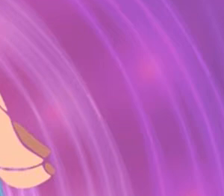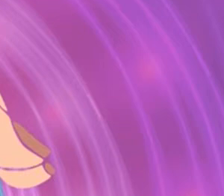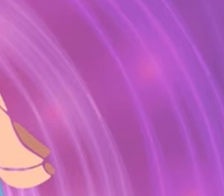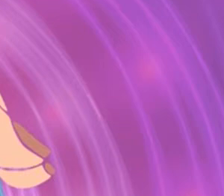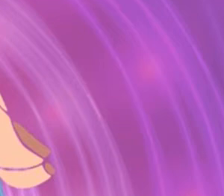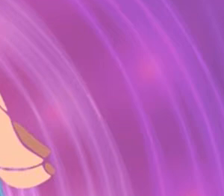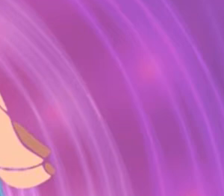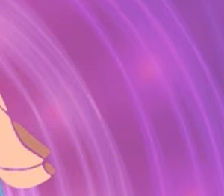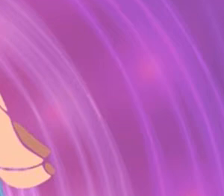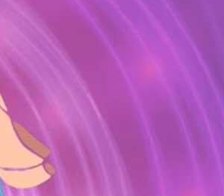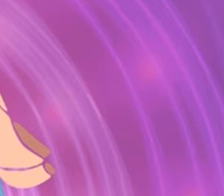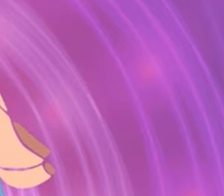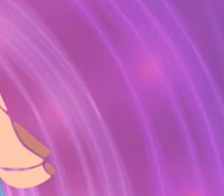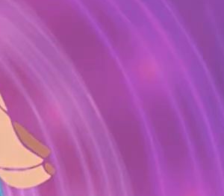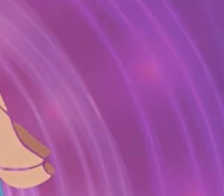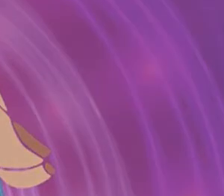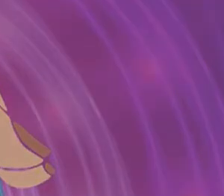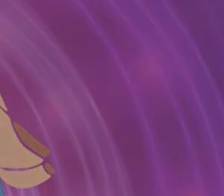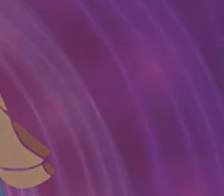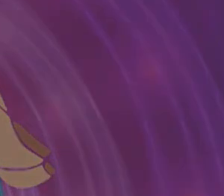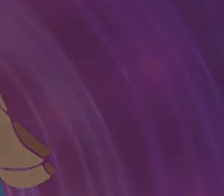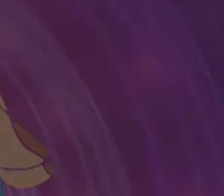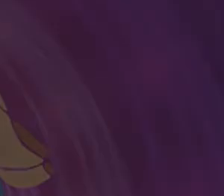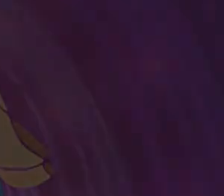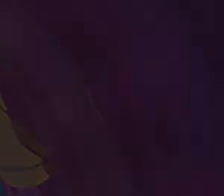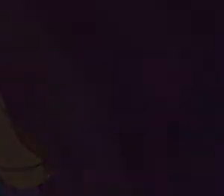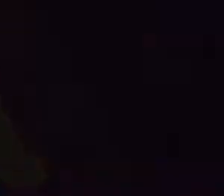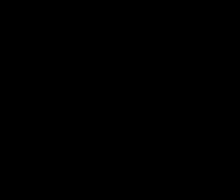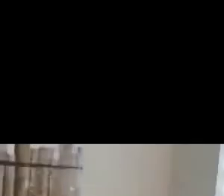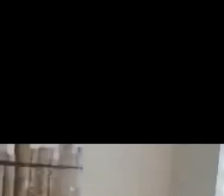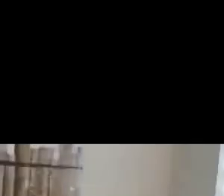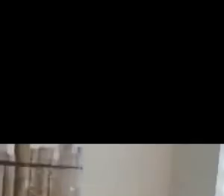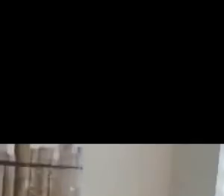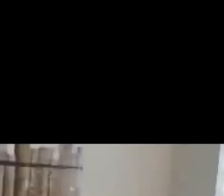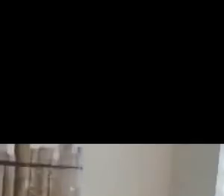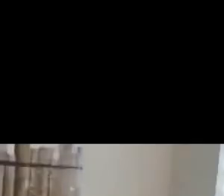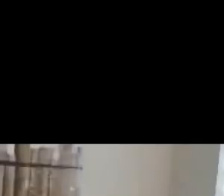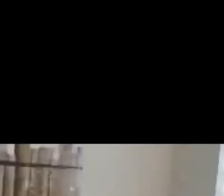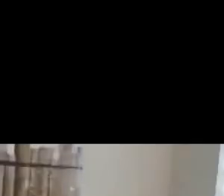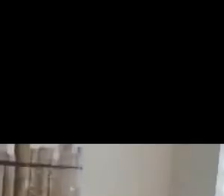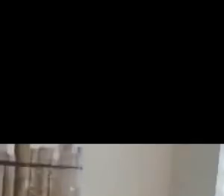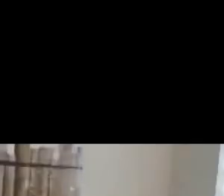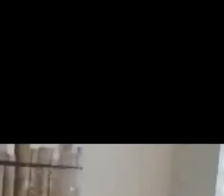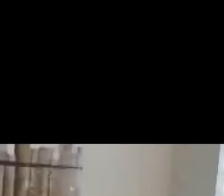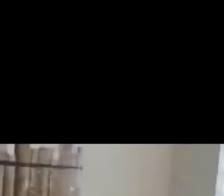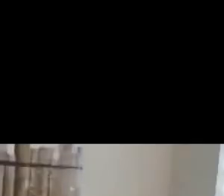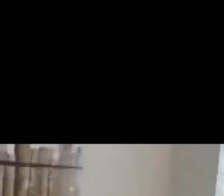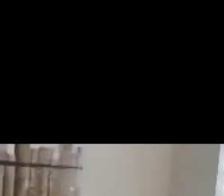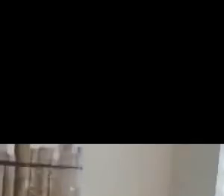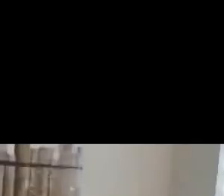Hello, everybody. Thank you for joining us today on this session titled: Disability and Exchange: A Toolkit